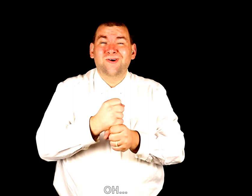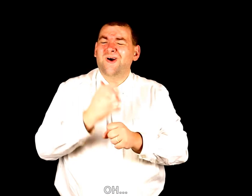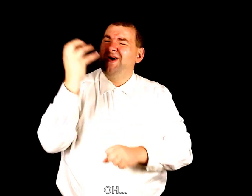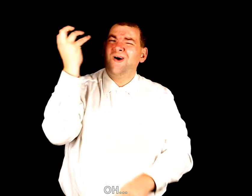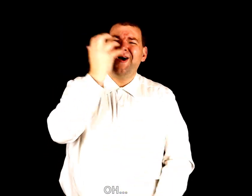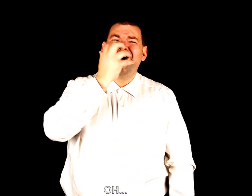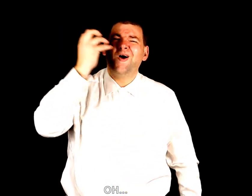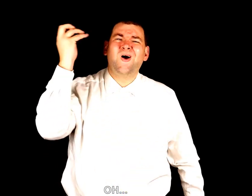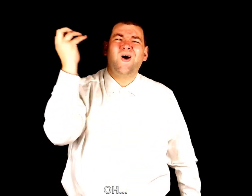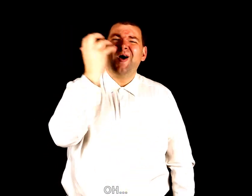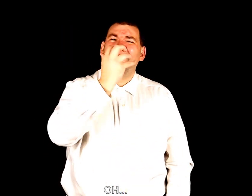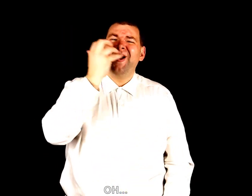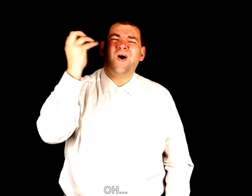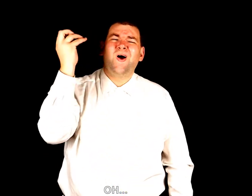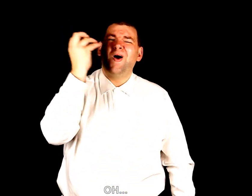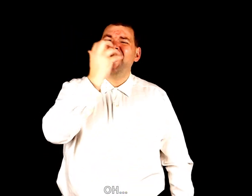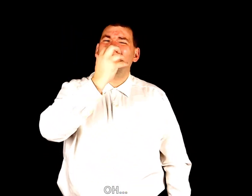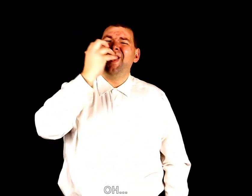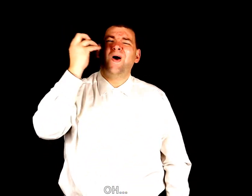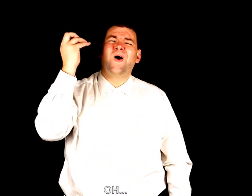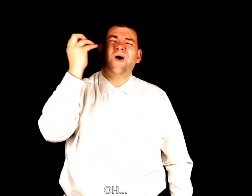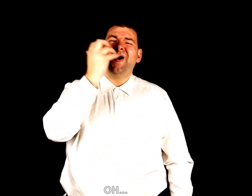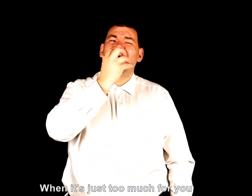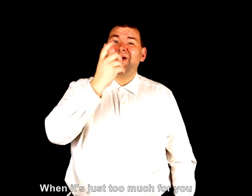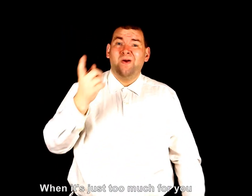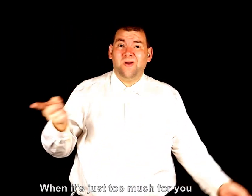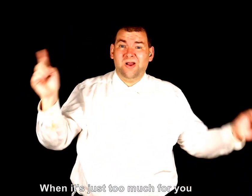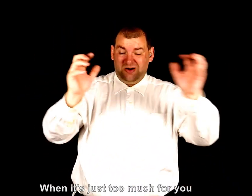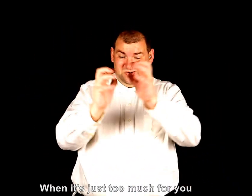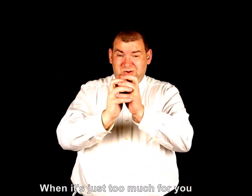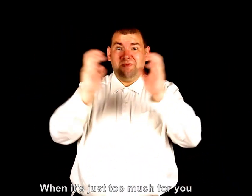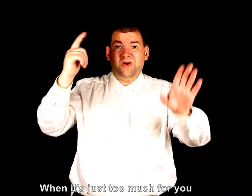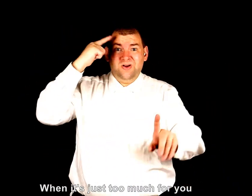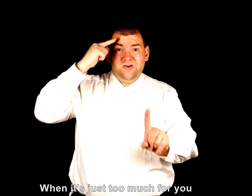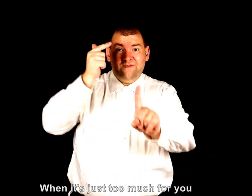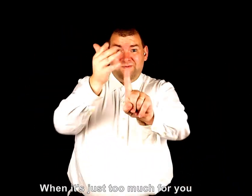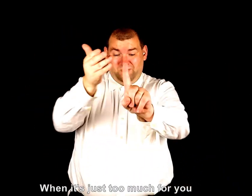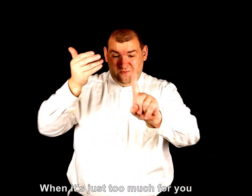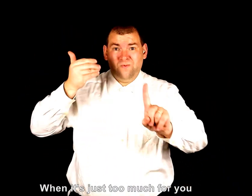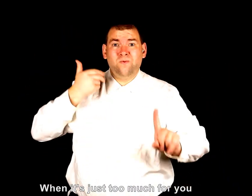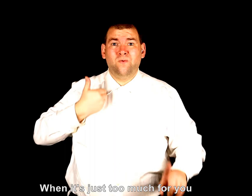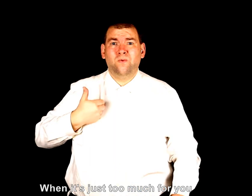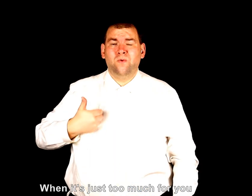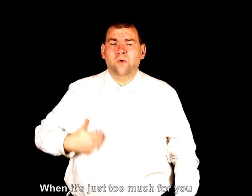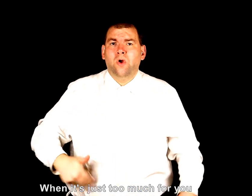OH... When it's just too much for you